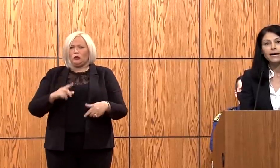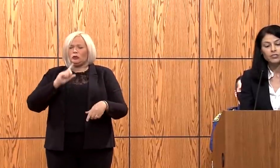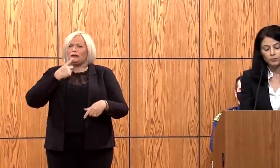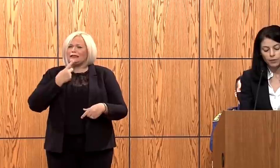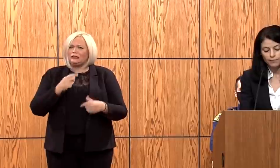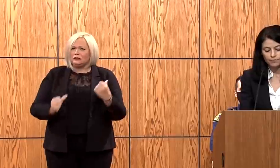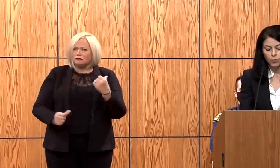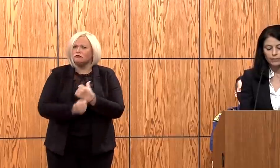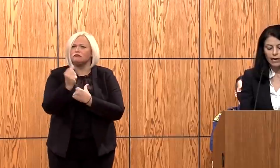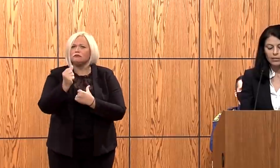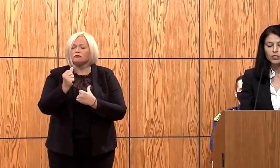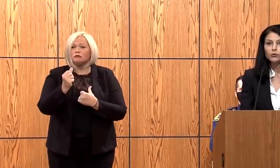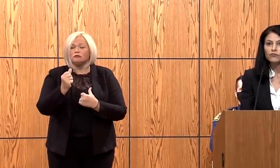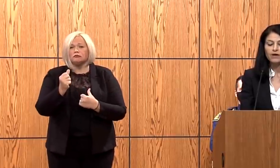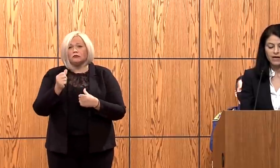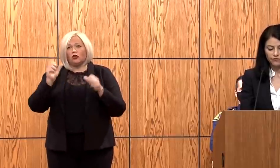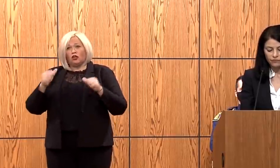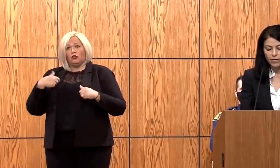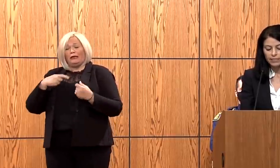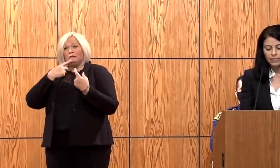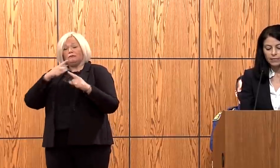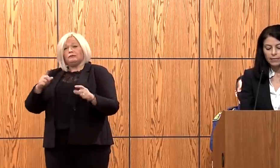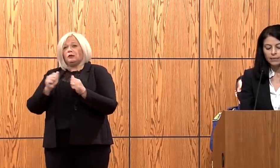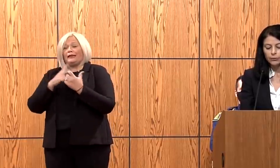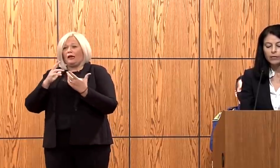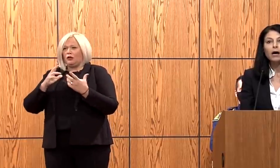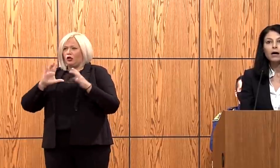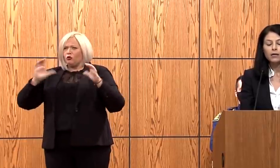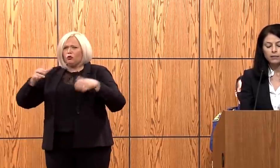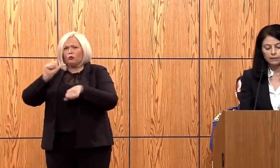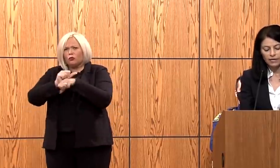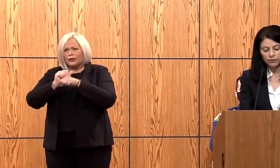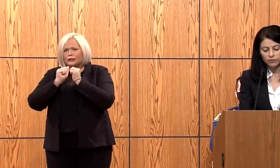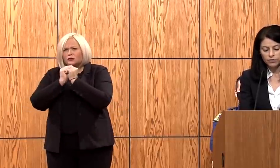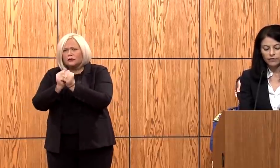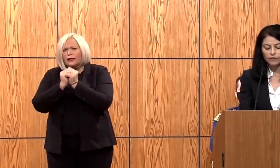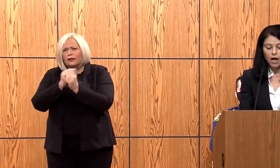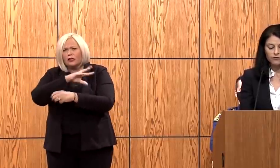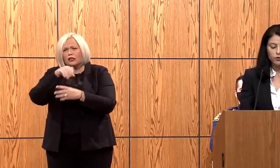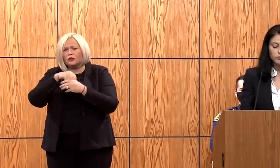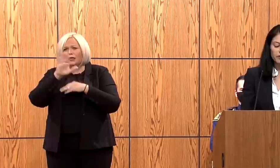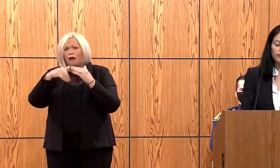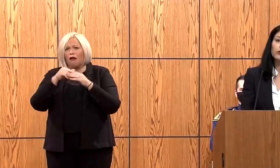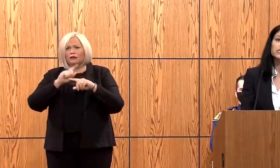COLLABORATIVELY AND DECISIVELY TO THWART A SERIOUS AND CREDIBLE TO THWART A SERIOUS AND CREDIBLE THREAT TO PUBLIC SAFETY. THREAT TO PUBLIC SAFETY. THIS EFFORT WOULD NOT HAVE BEEN